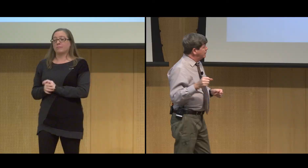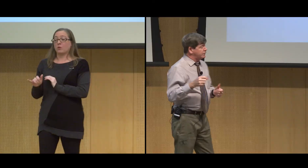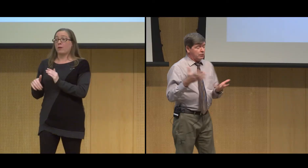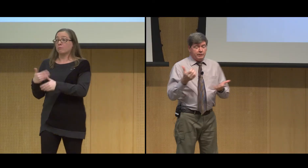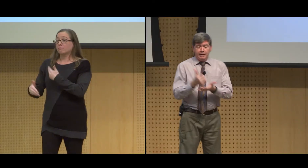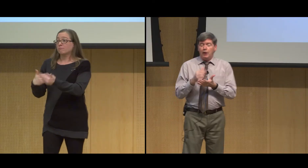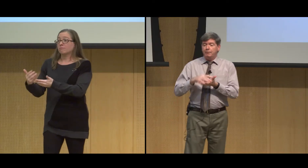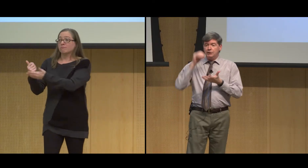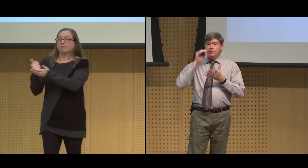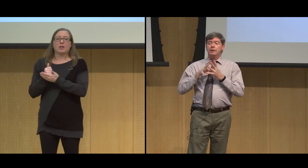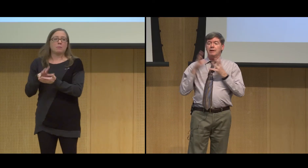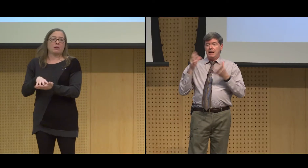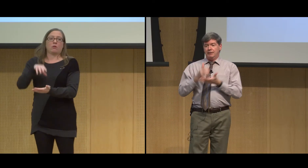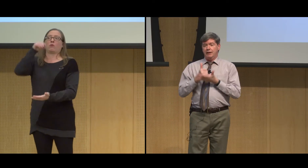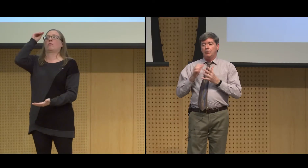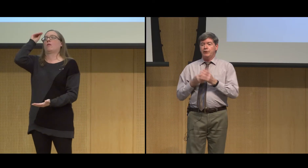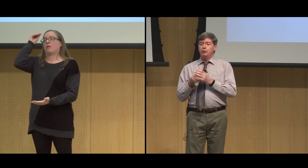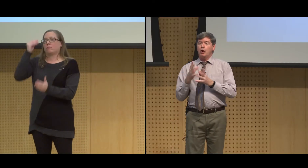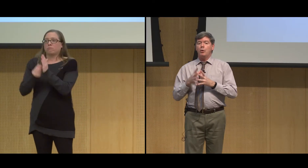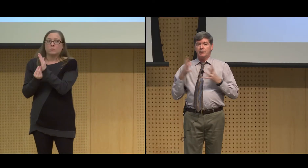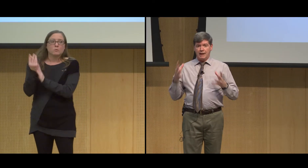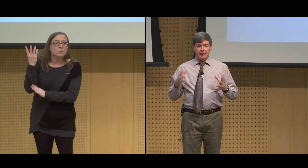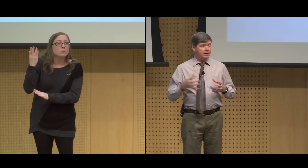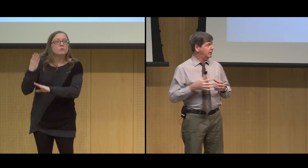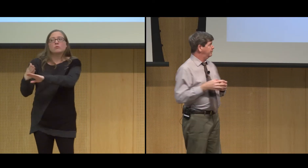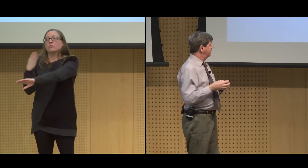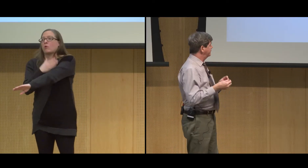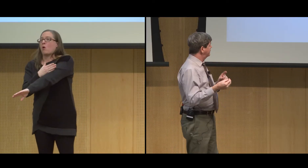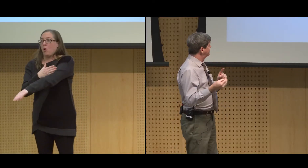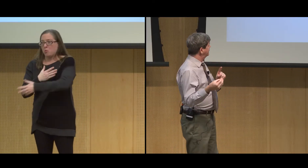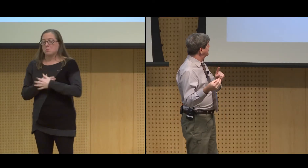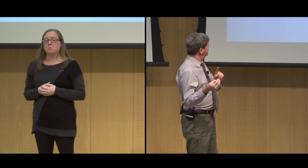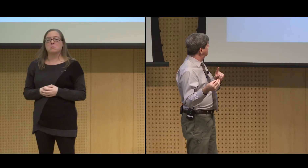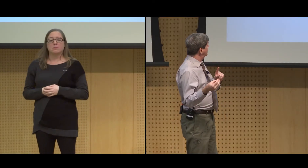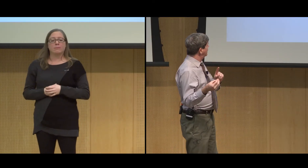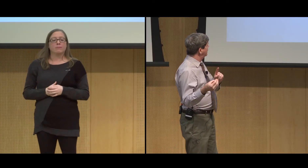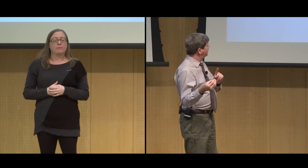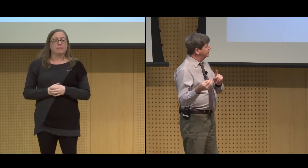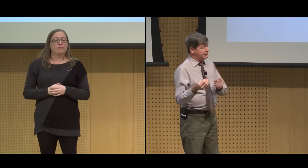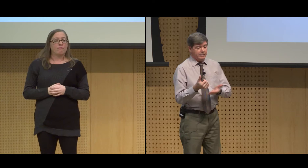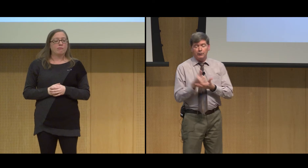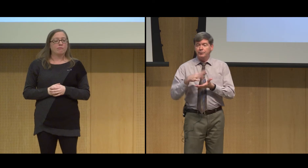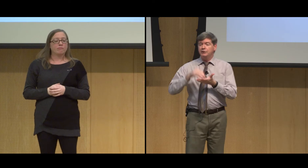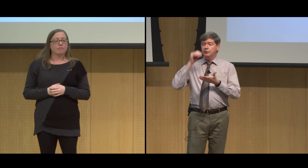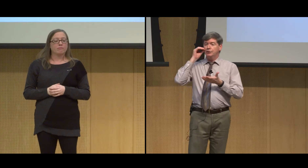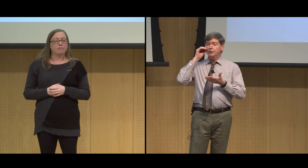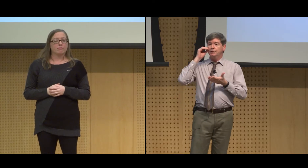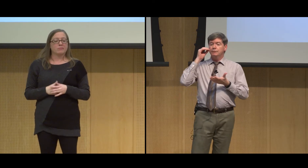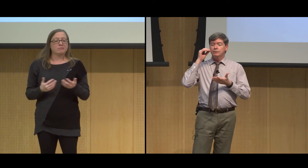So it helped me learn a lot, and it helped me grow a lot, and the, uh-- it helped me learn,